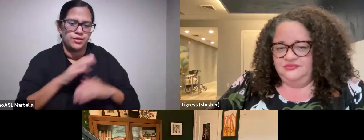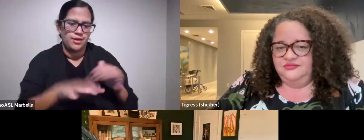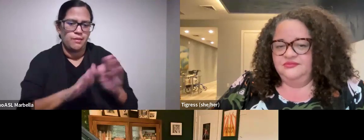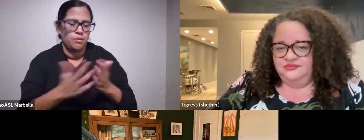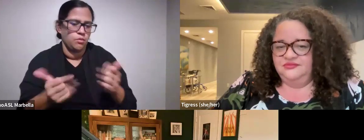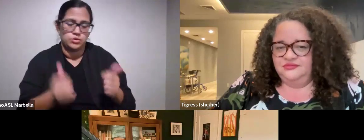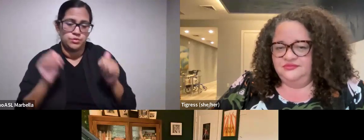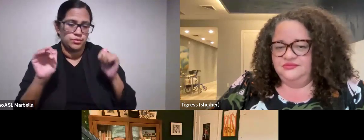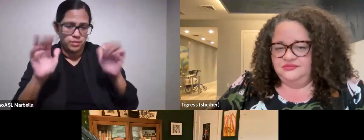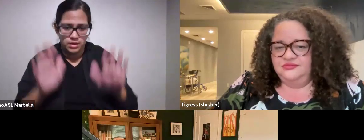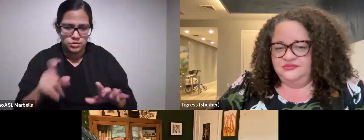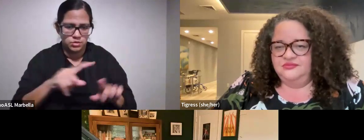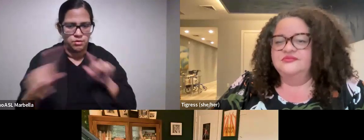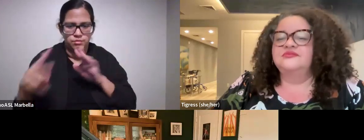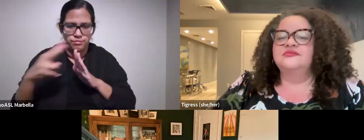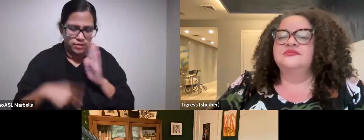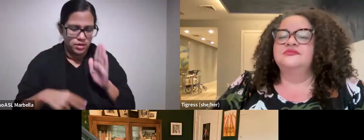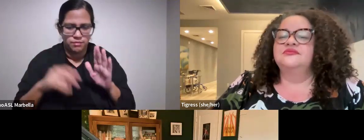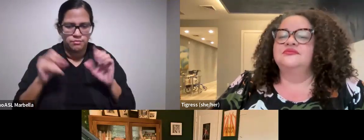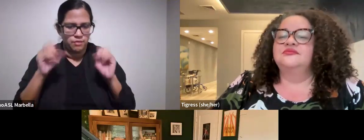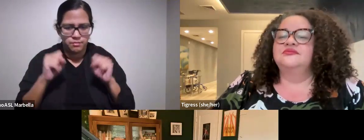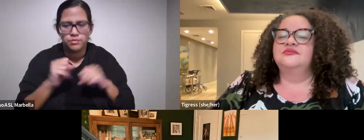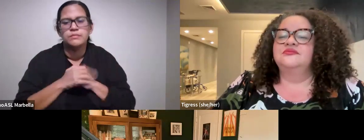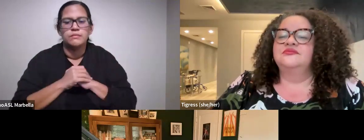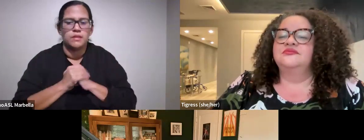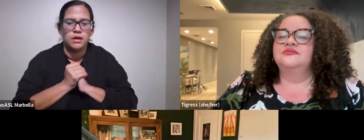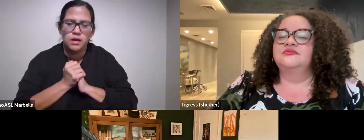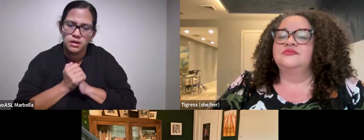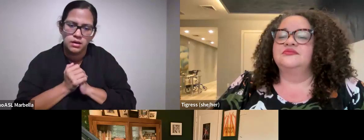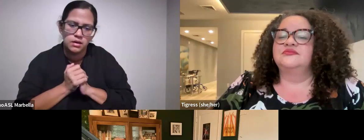You should go get them and read them. They're incredible, A huge influence.